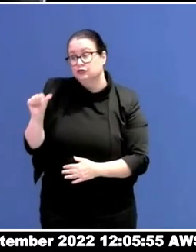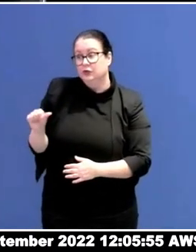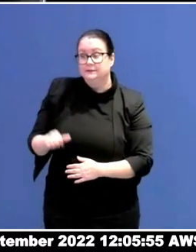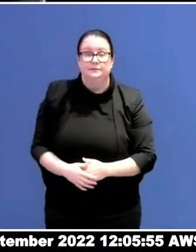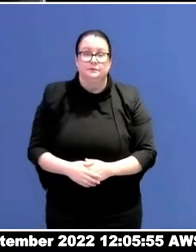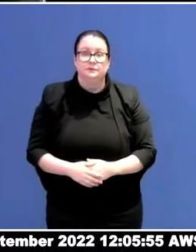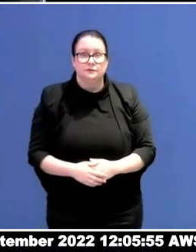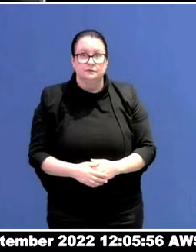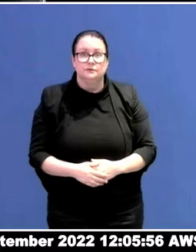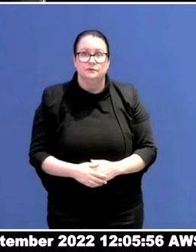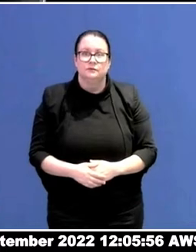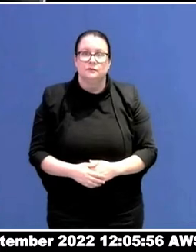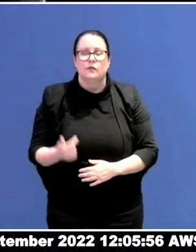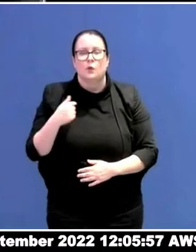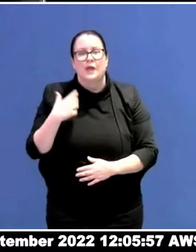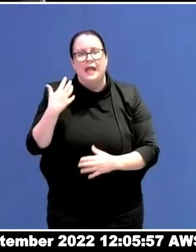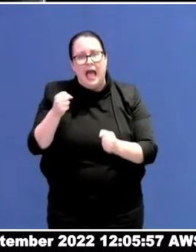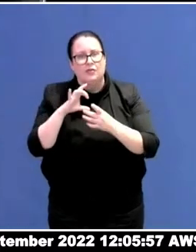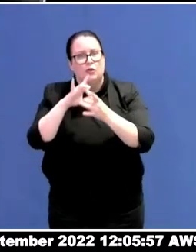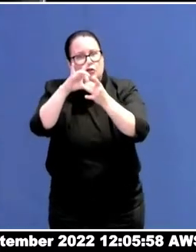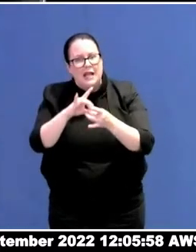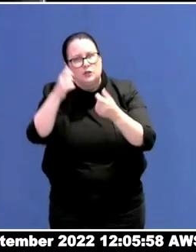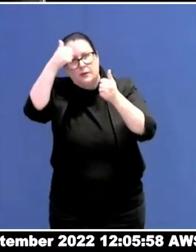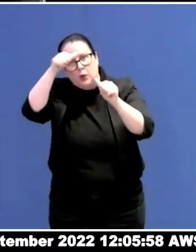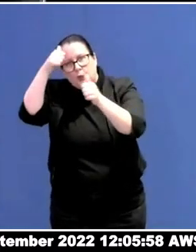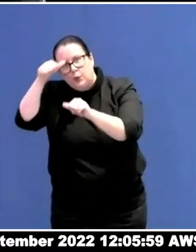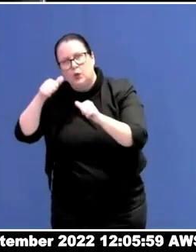We did have those relationships and our work is known in community.